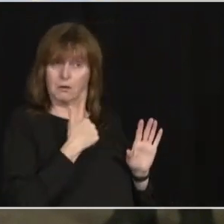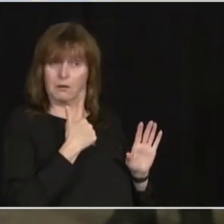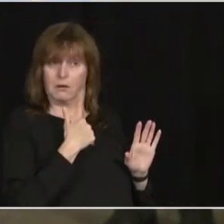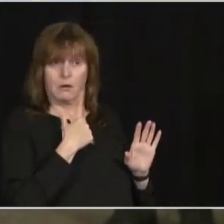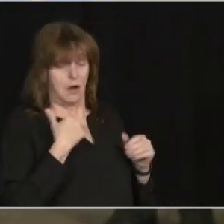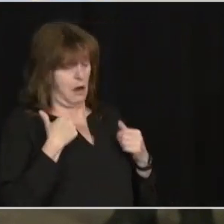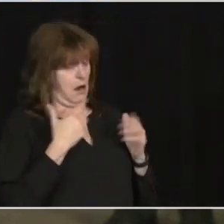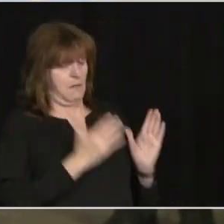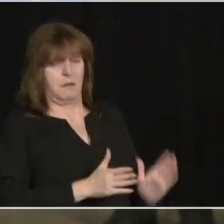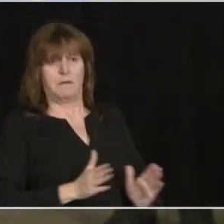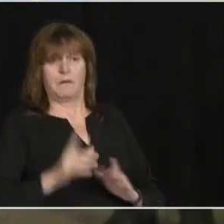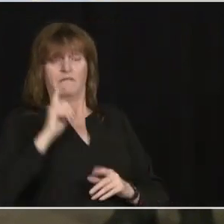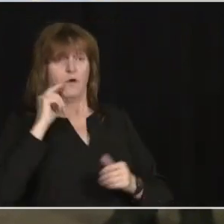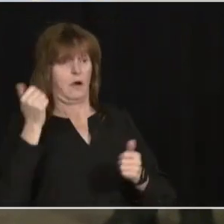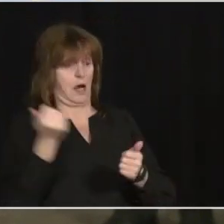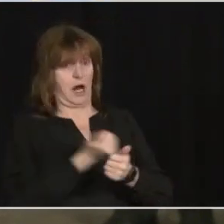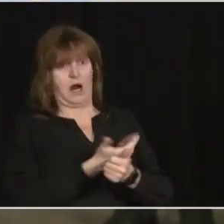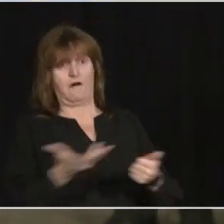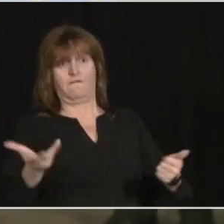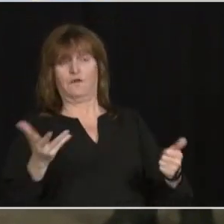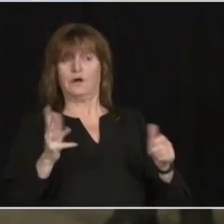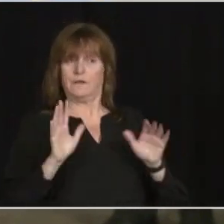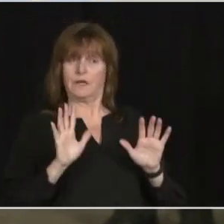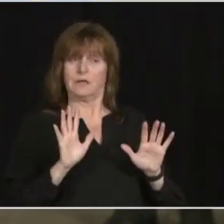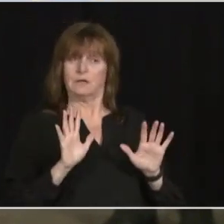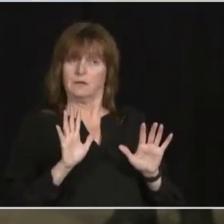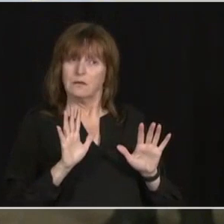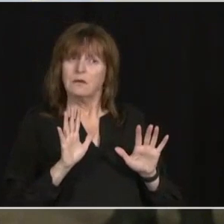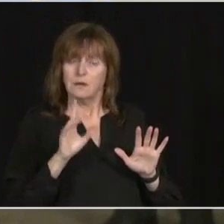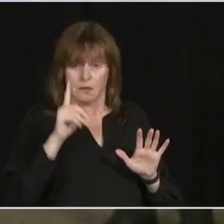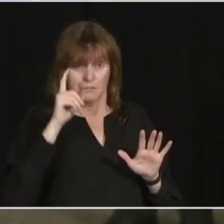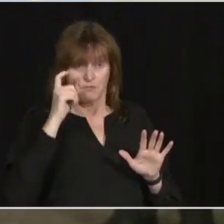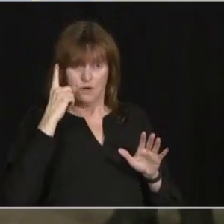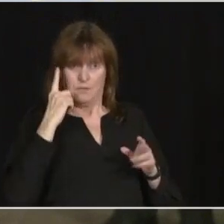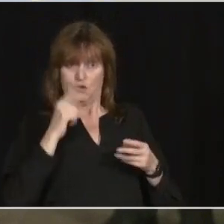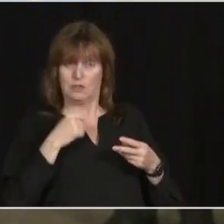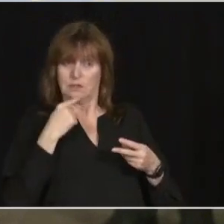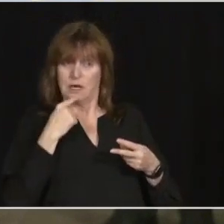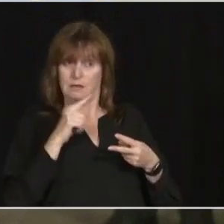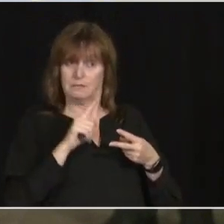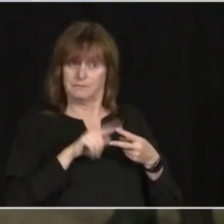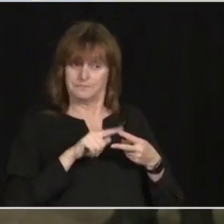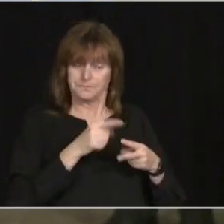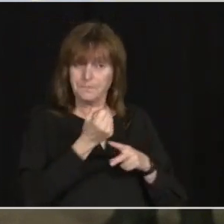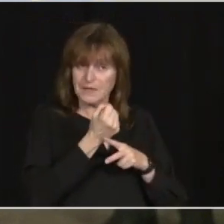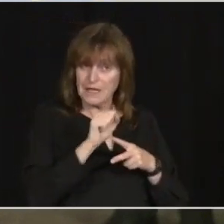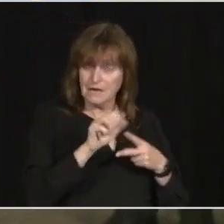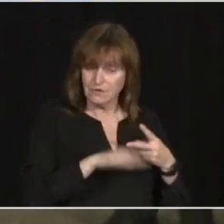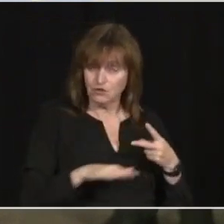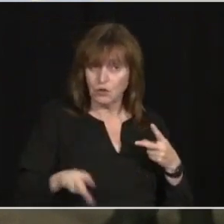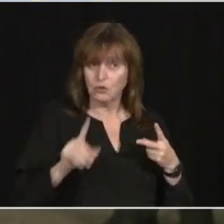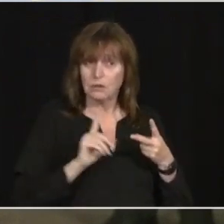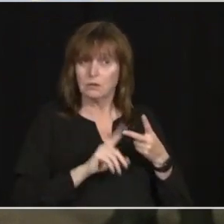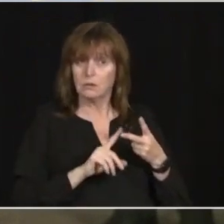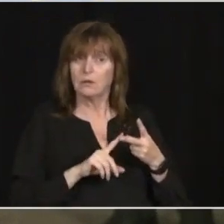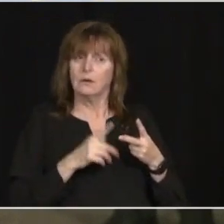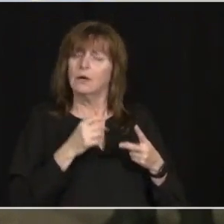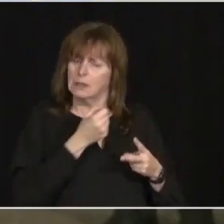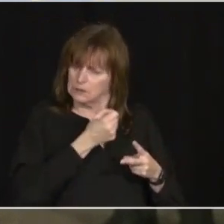province is to ensure dual priorities are achieved. Your child remains safe. And the staff in our schools remain staff and continuing learning.